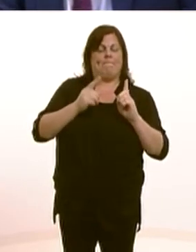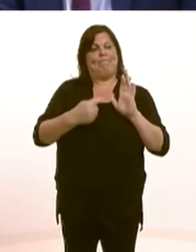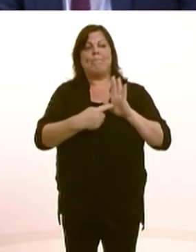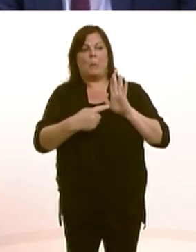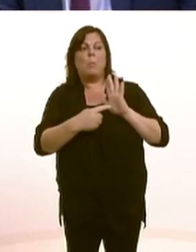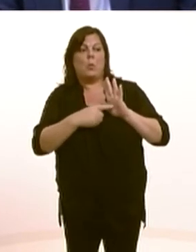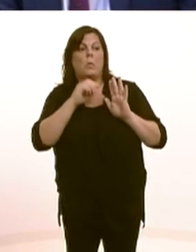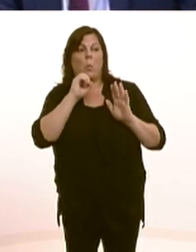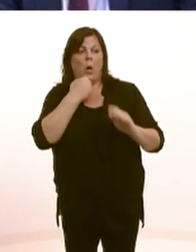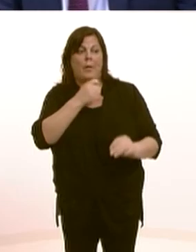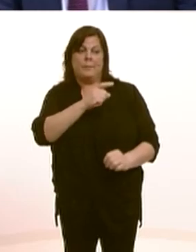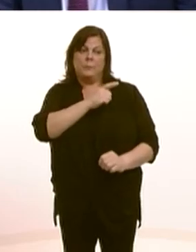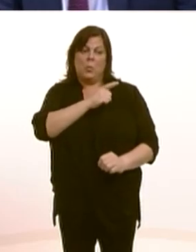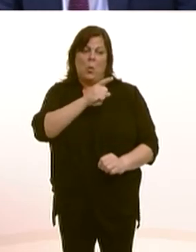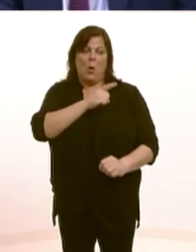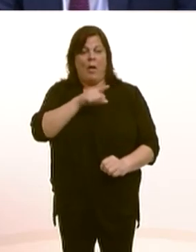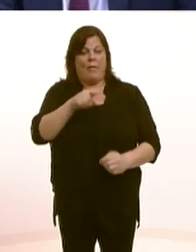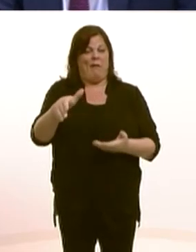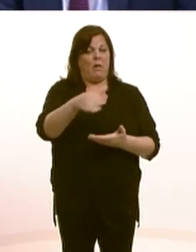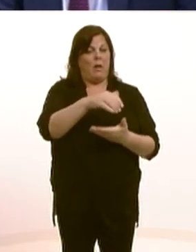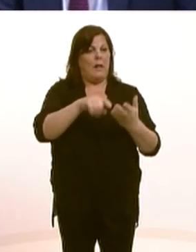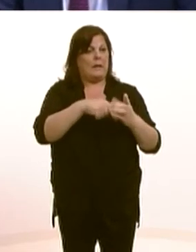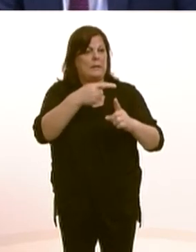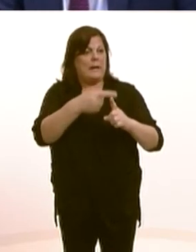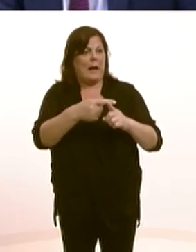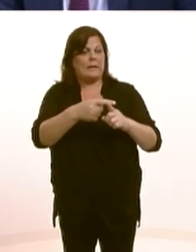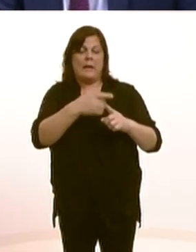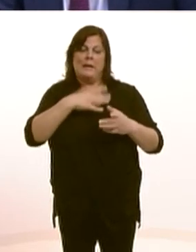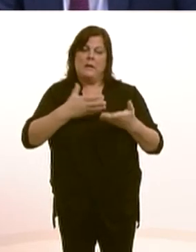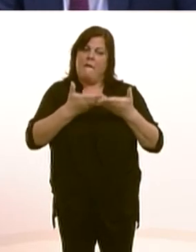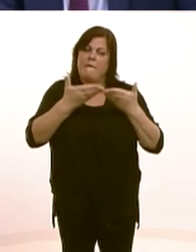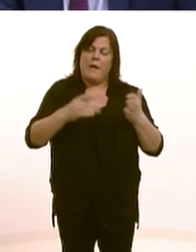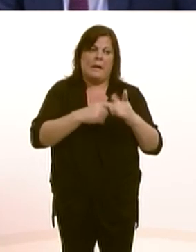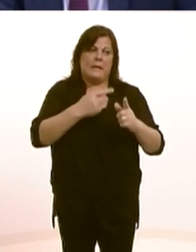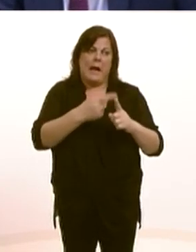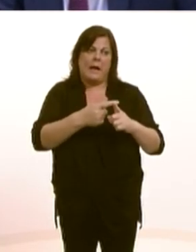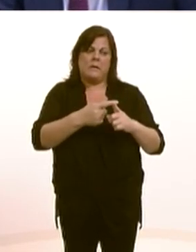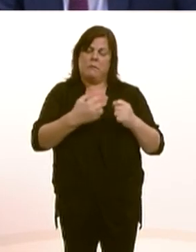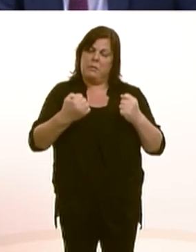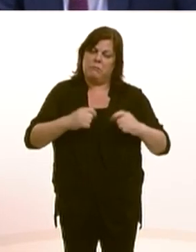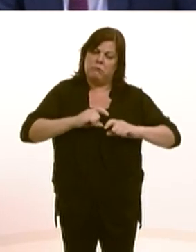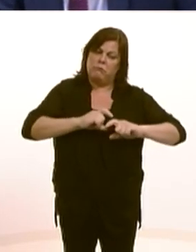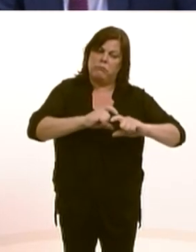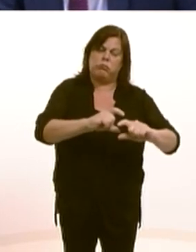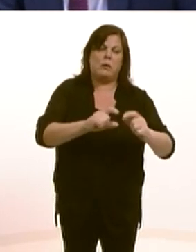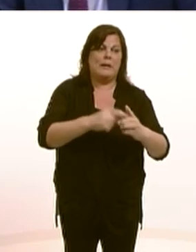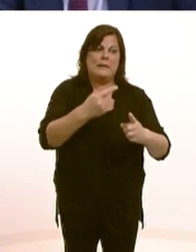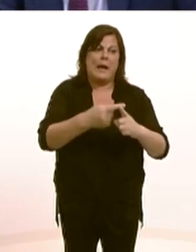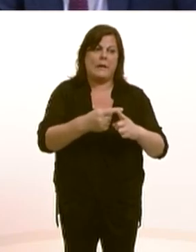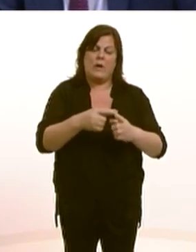to collect a tax that is fair, robust and, above all, can be collected and cannot be avoided very easily.